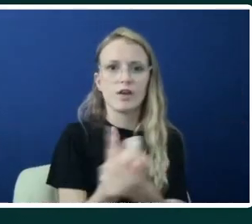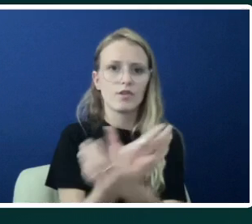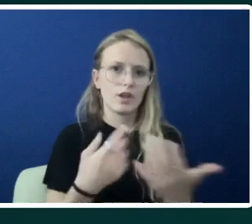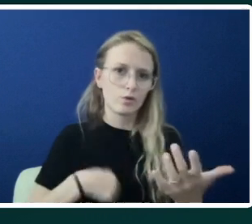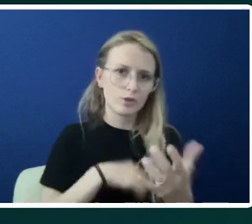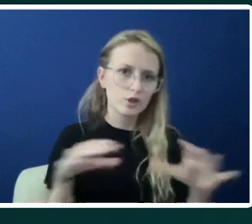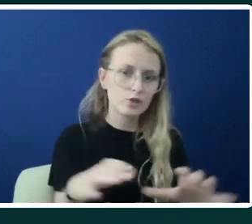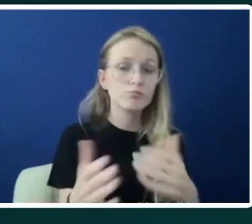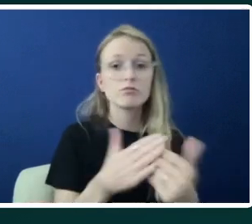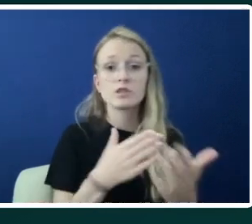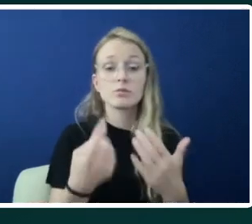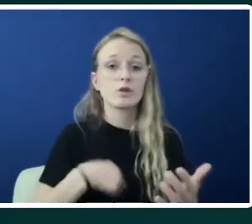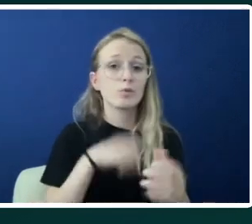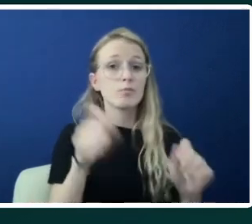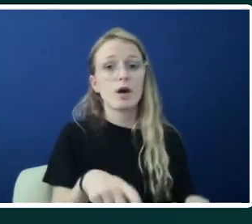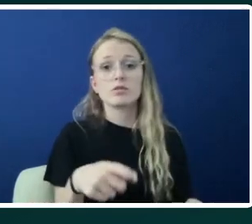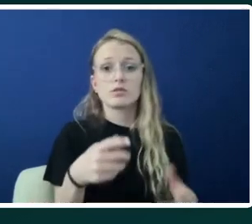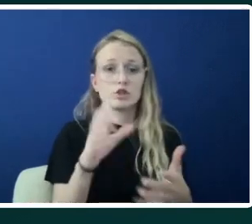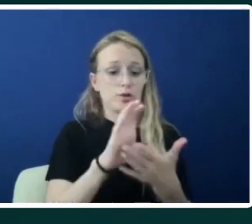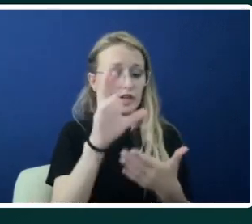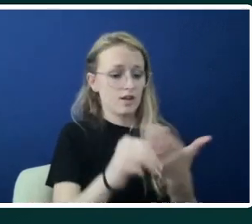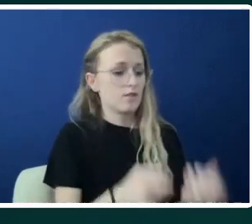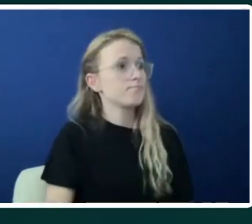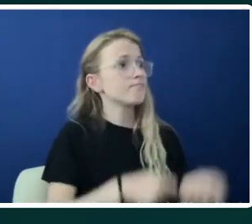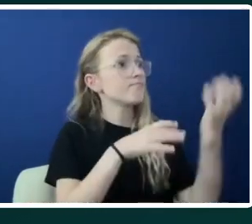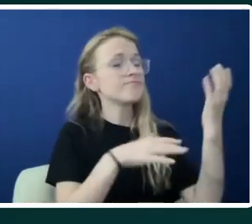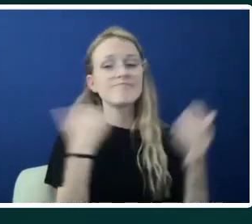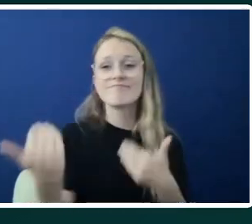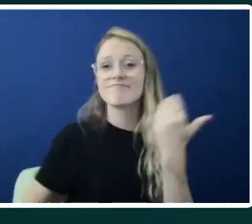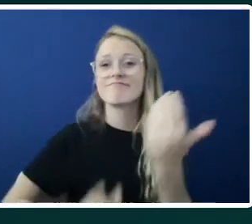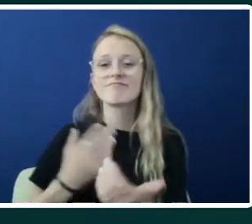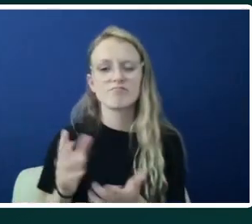throw out any of our existing curriculum. It just means that we need to orient all of our